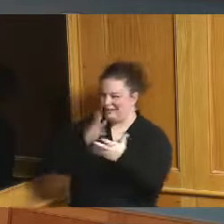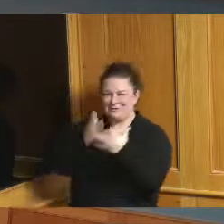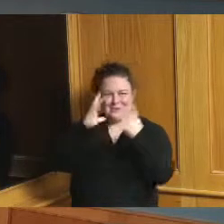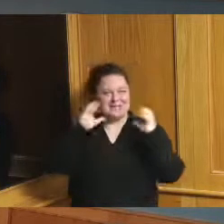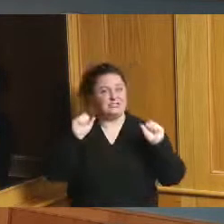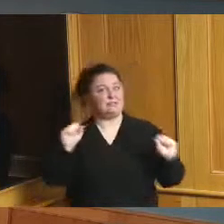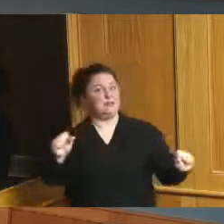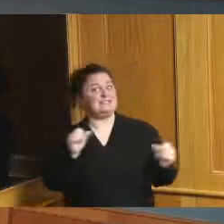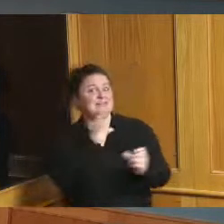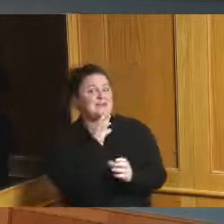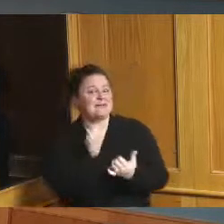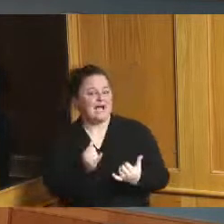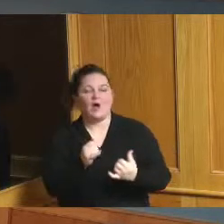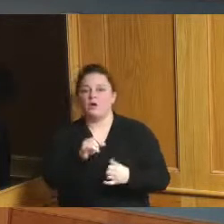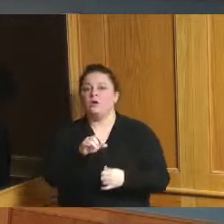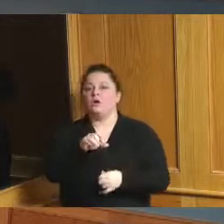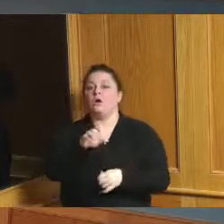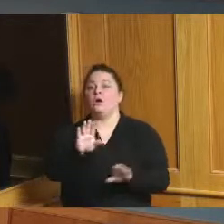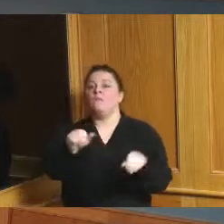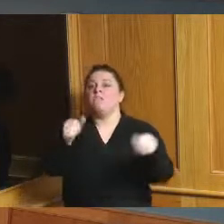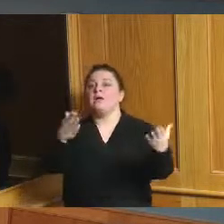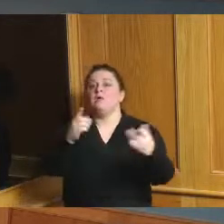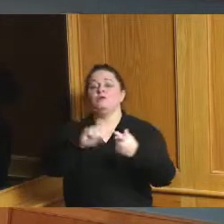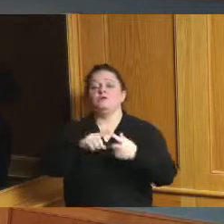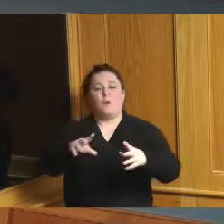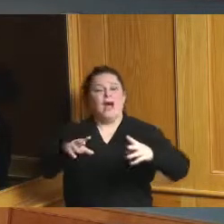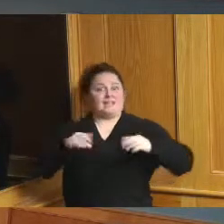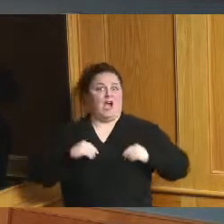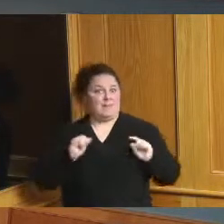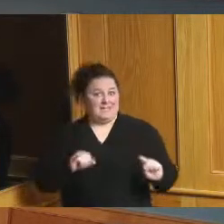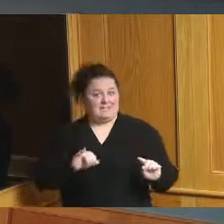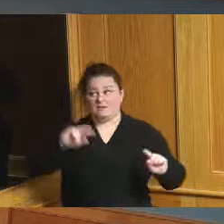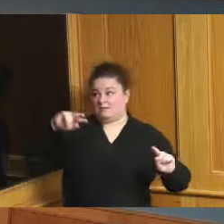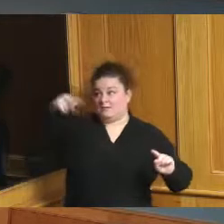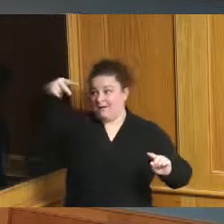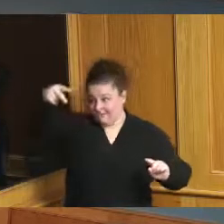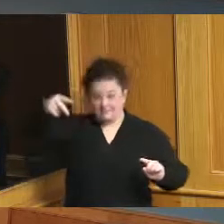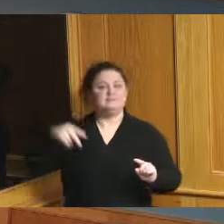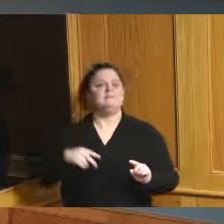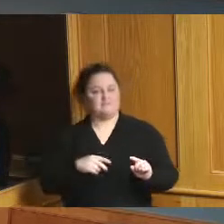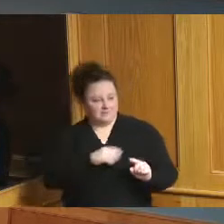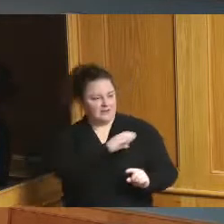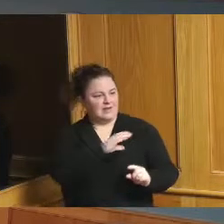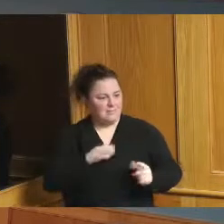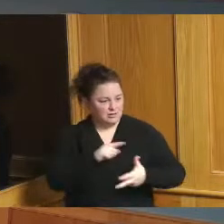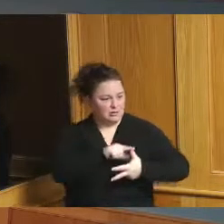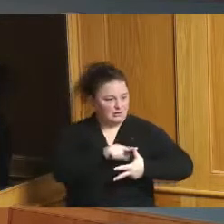already read is i make a motion to adopt second Commissioner Summerow Dumas yes Commissioner reed